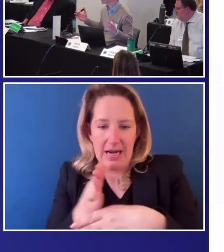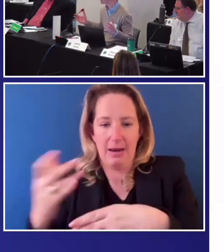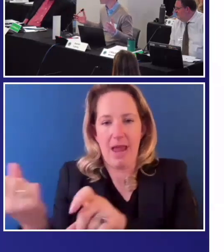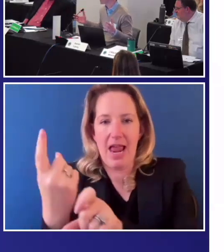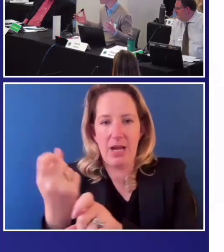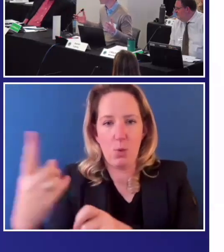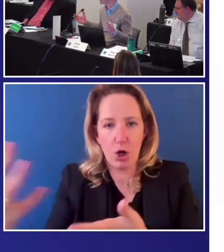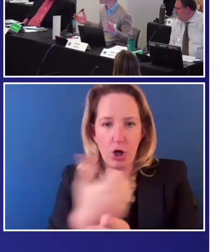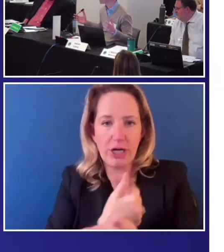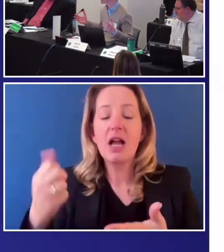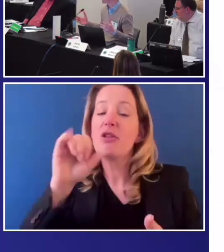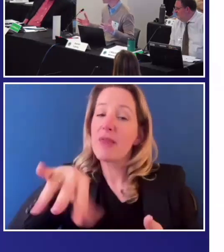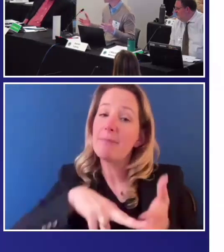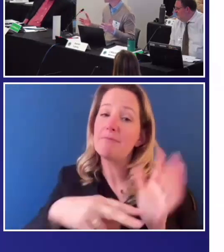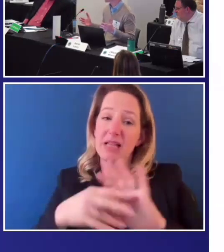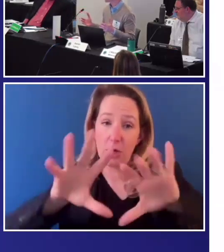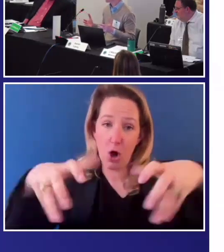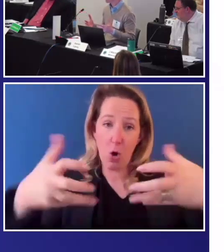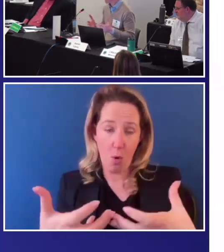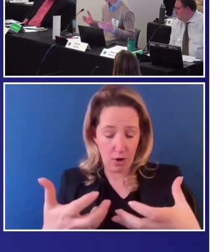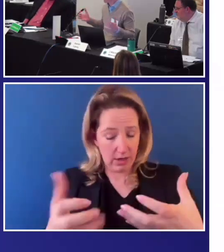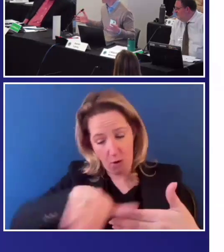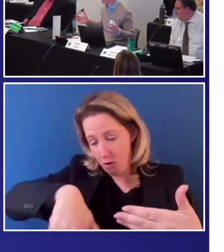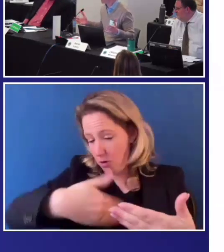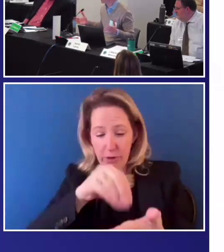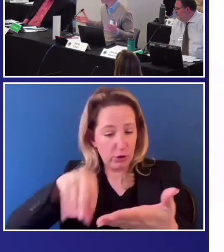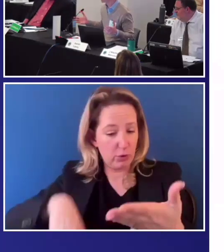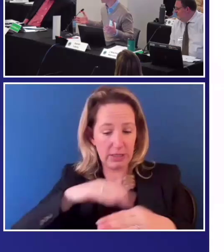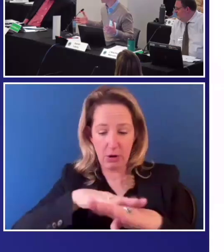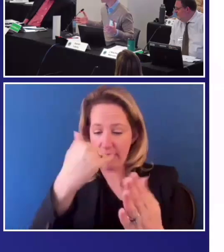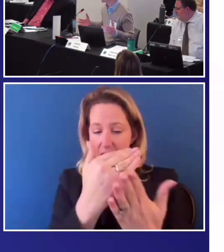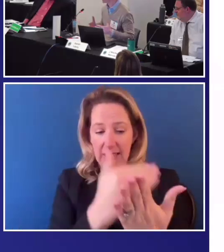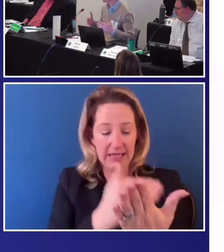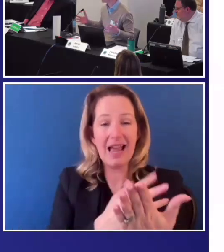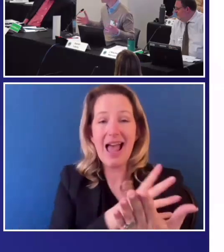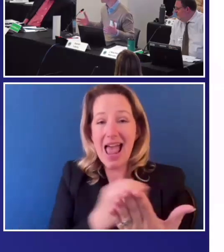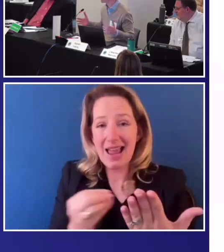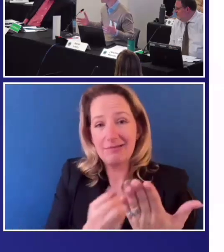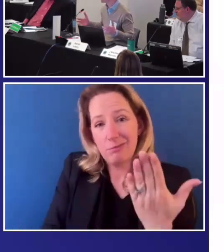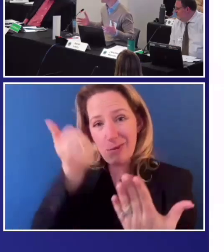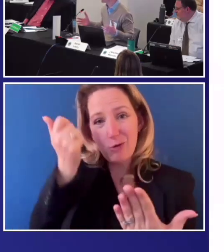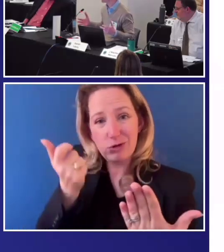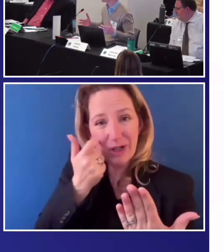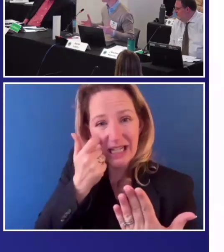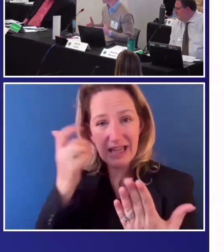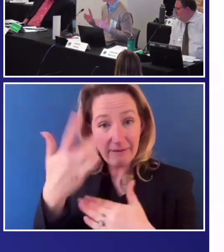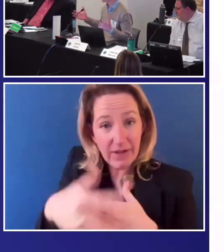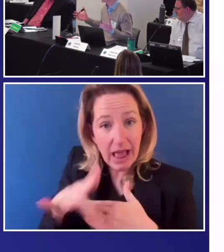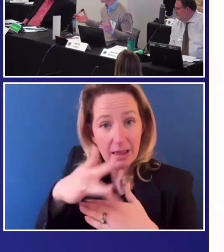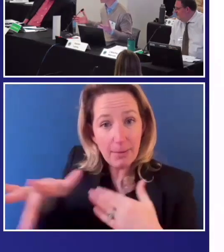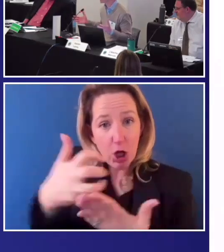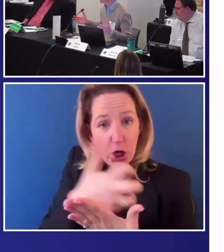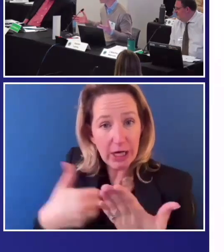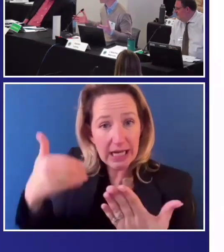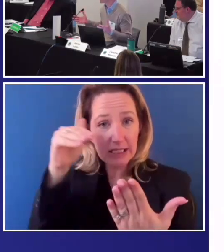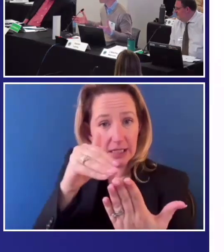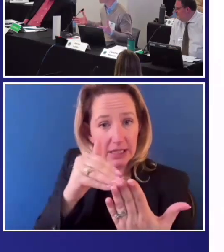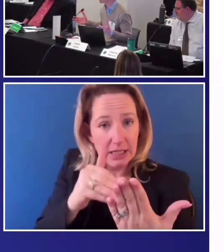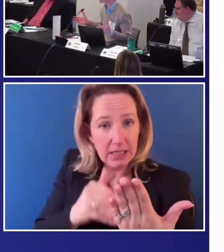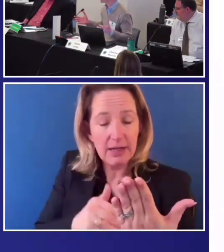students on the list, and the most recently available earnings for all those students is going to be the most recently available earnings year.